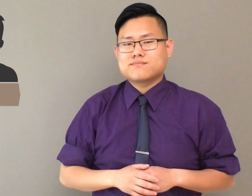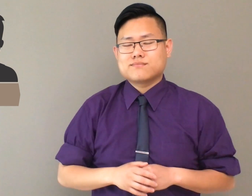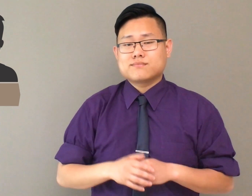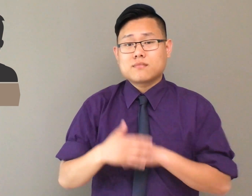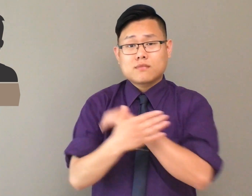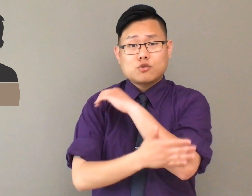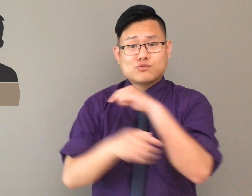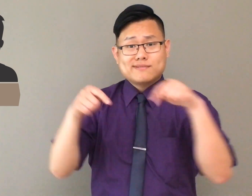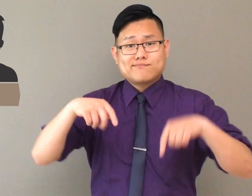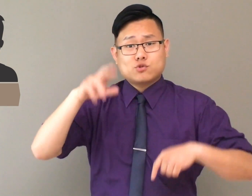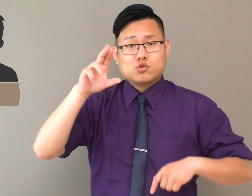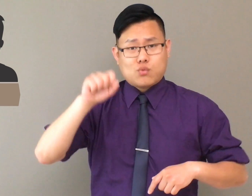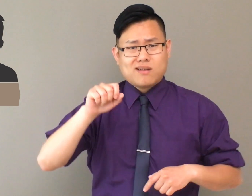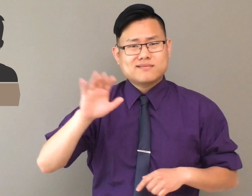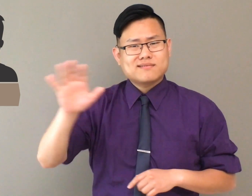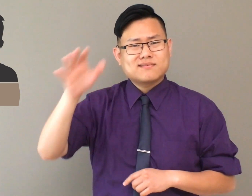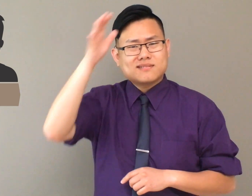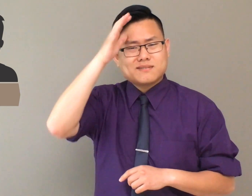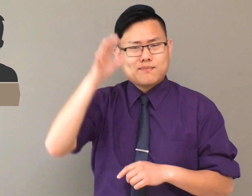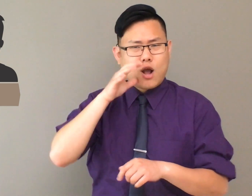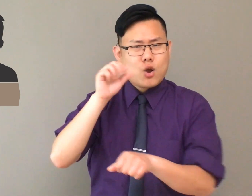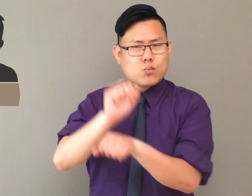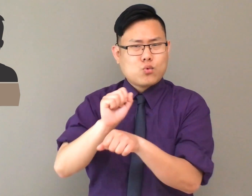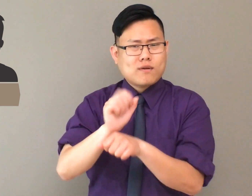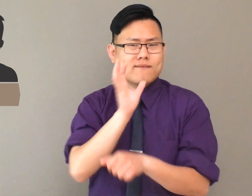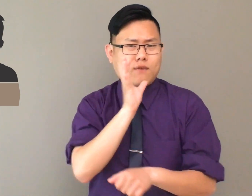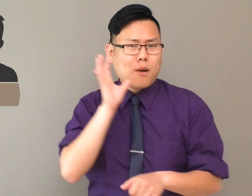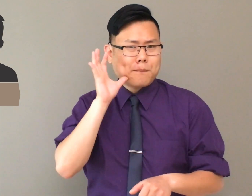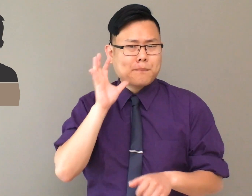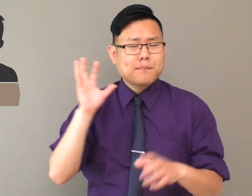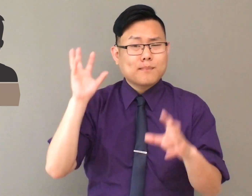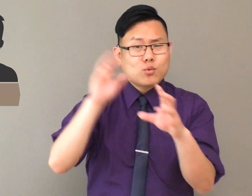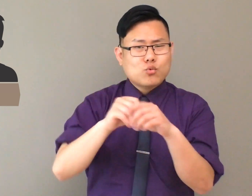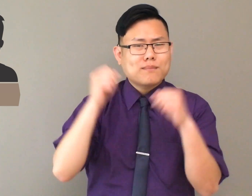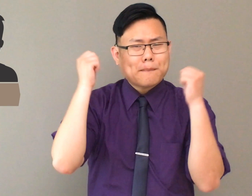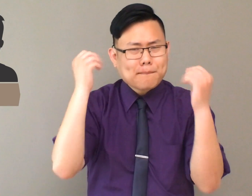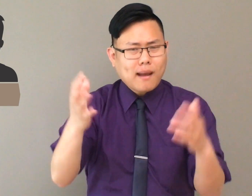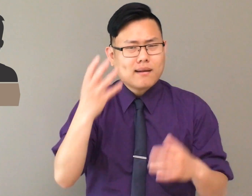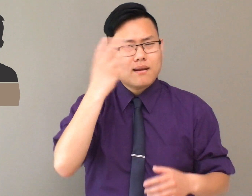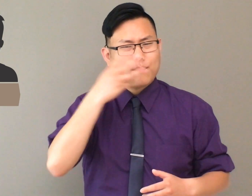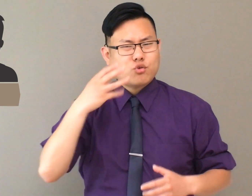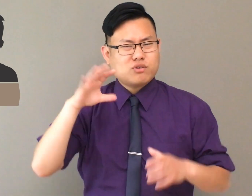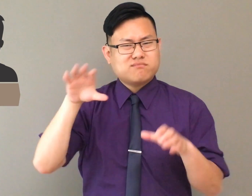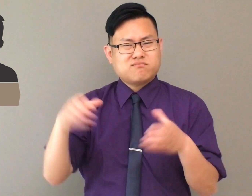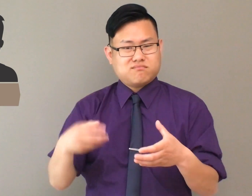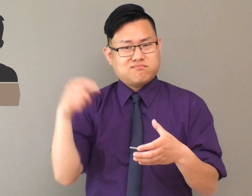access to resources. Cam’s parents worked at a farm alongside many other immigrants